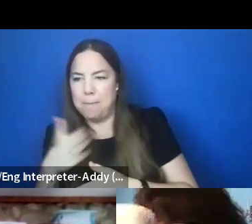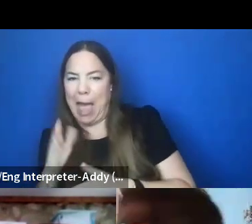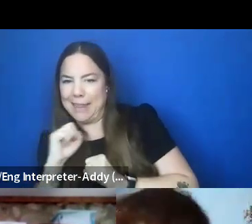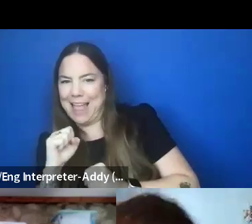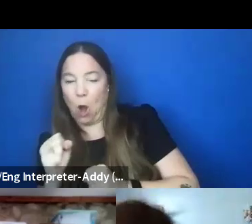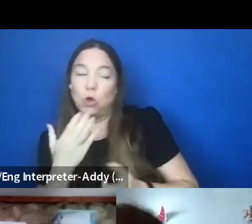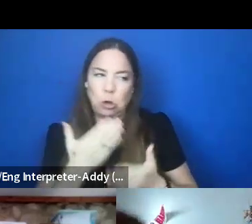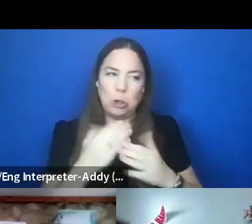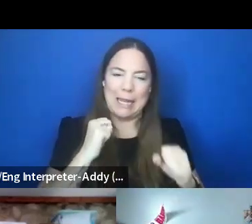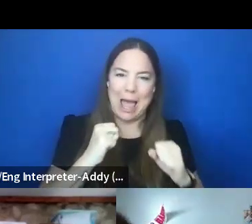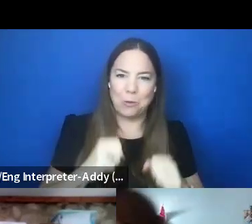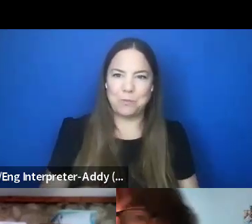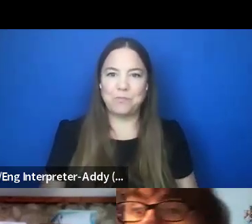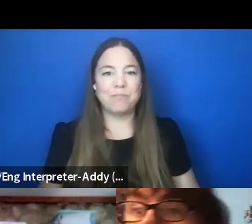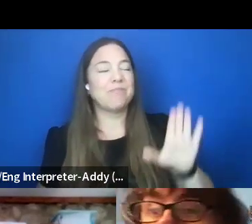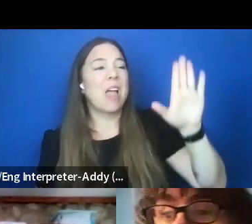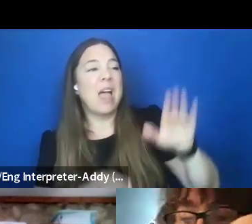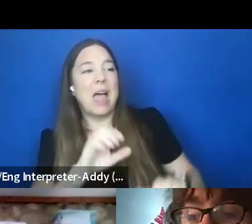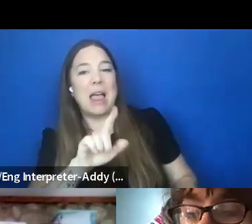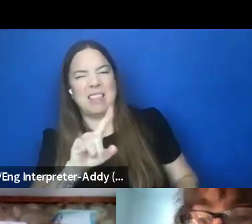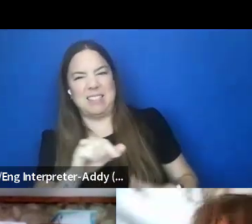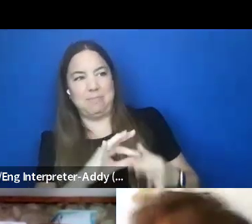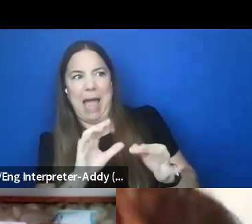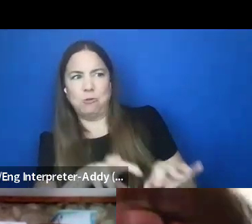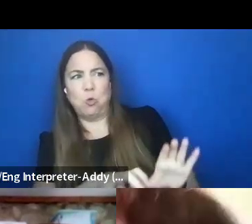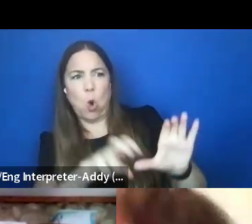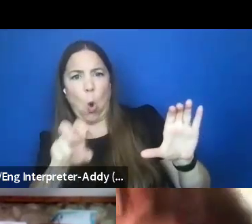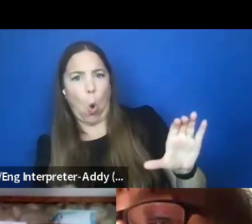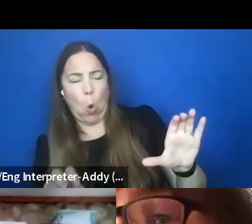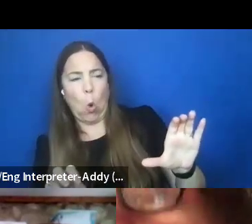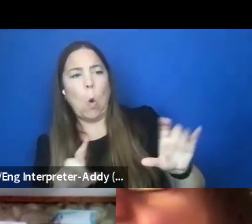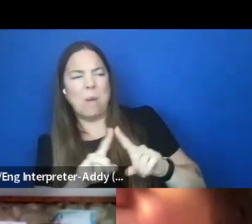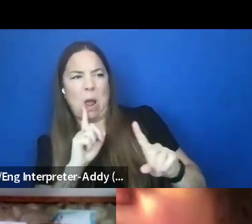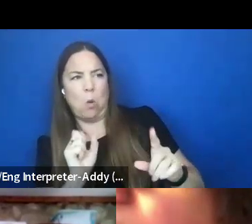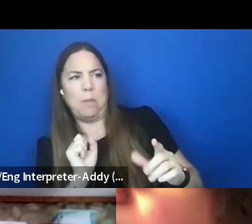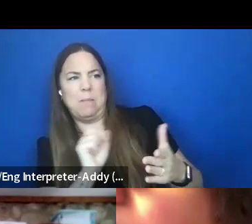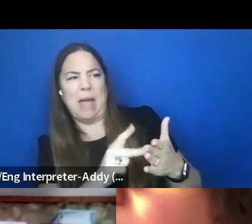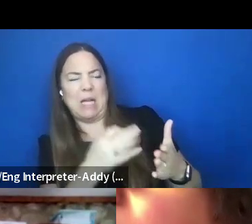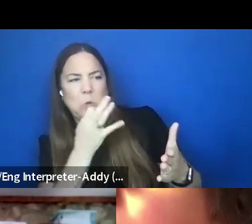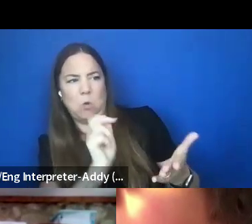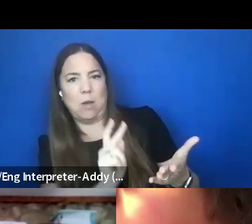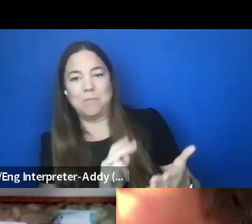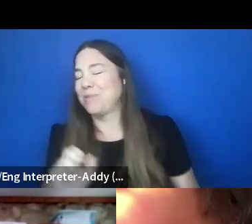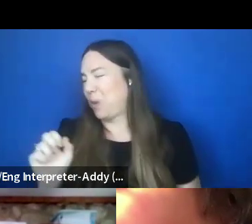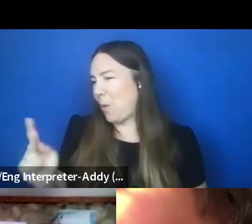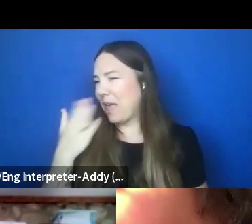Elissa w/ APRIL: I'm gonna jump off, Don, but I anticipate being back shortly. Don Dew: Alright, thank you. We'll see you in a bit. Elissa w/ APRIL: You.